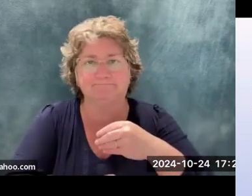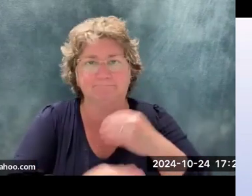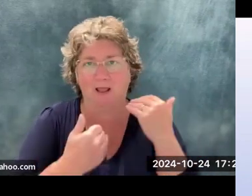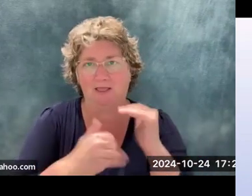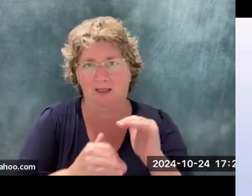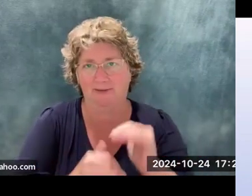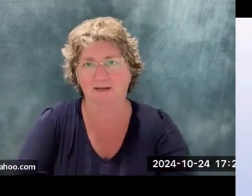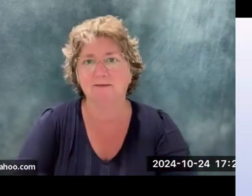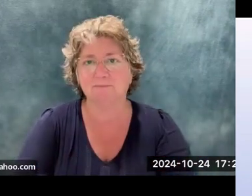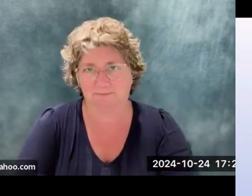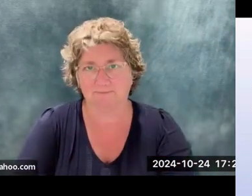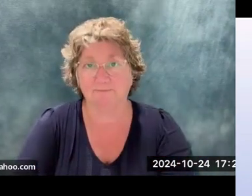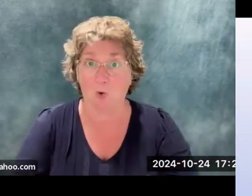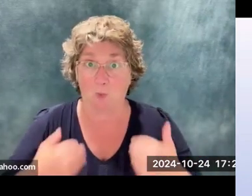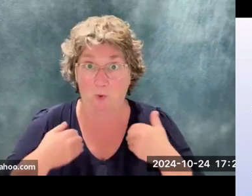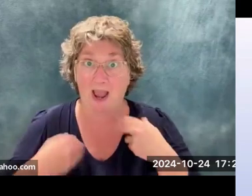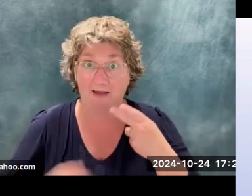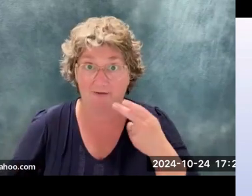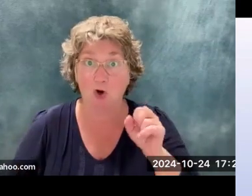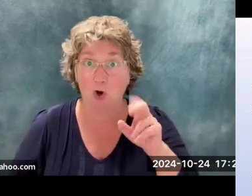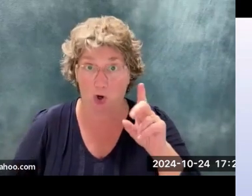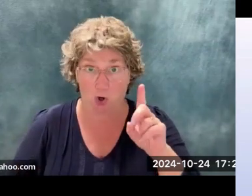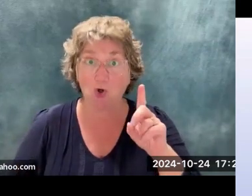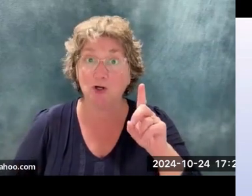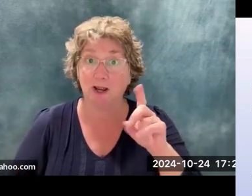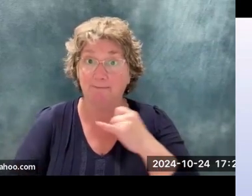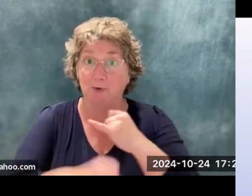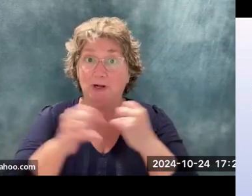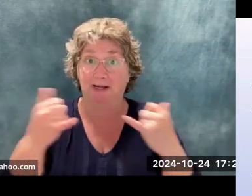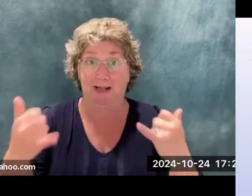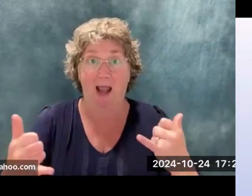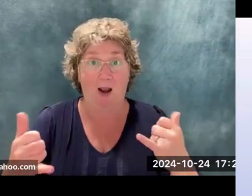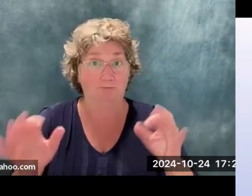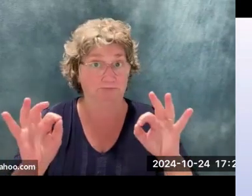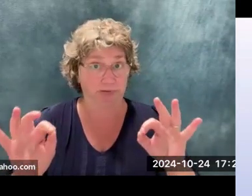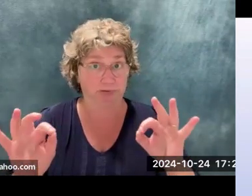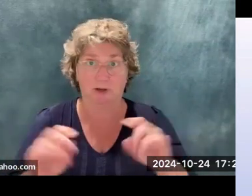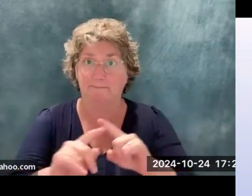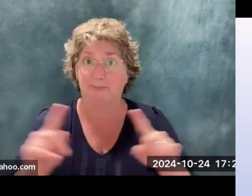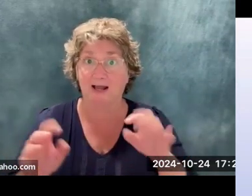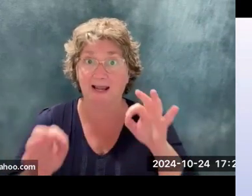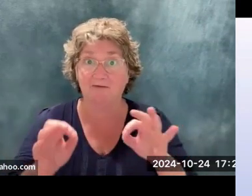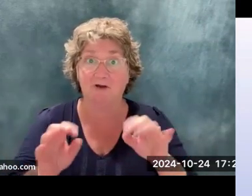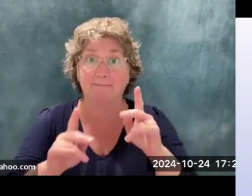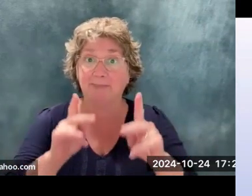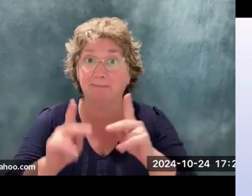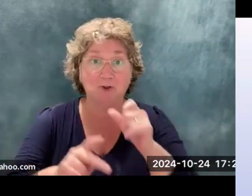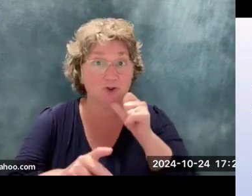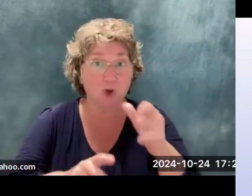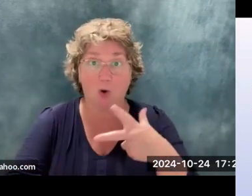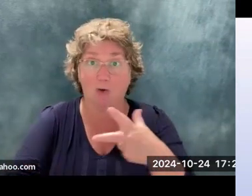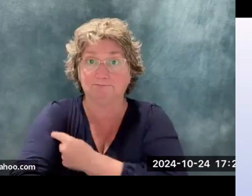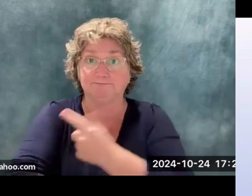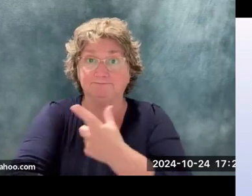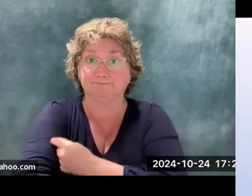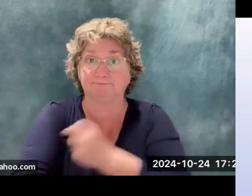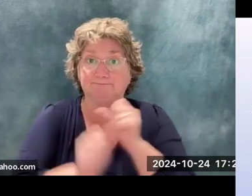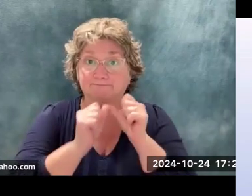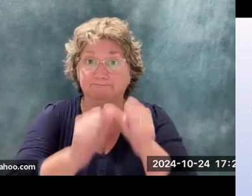don't get vaccine boosters, we may lose that. We may have a surge of COVID-19 again. And there's so much vaccine hesitancy in adults